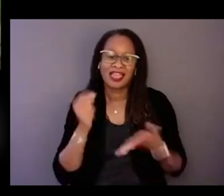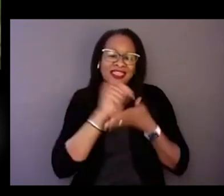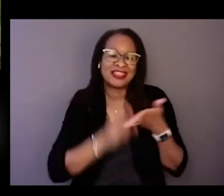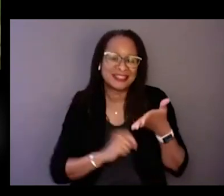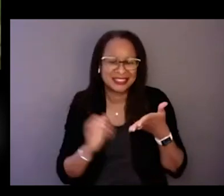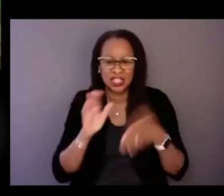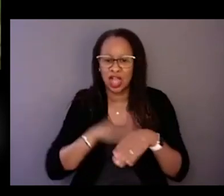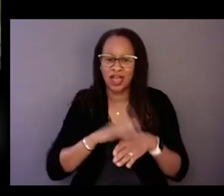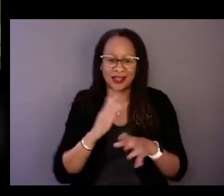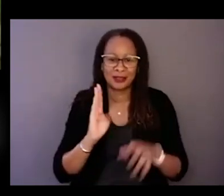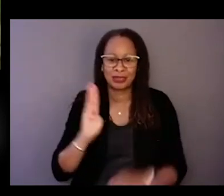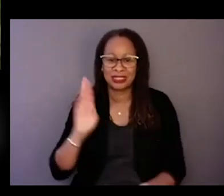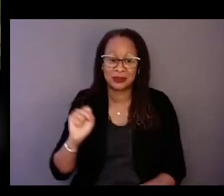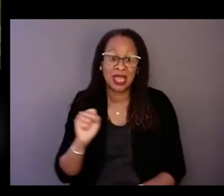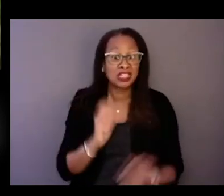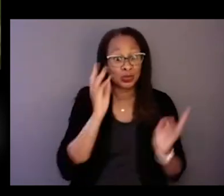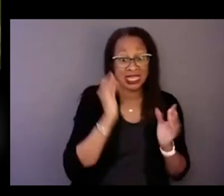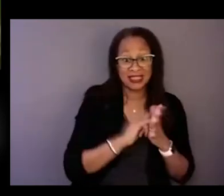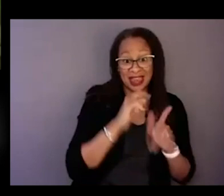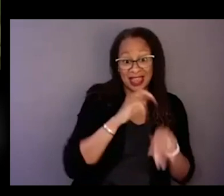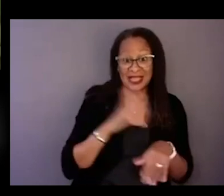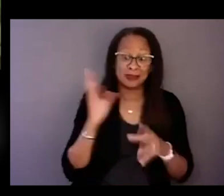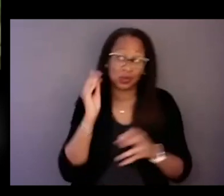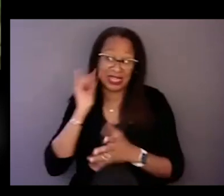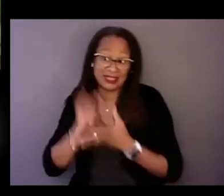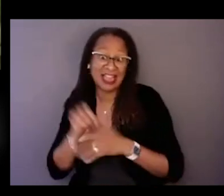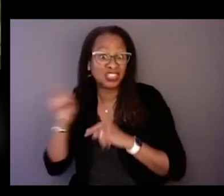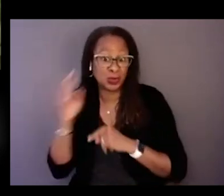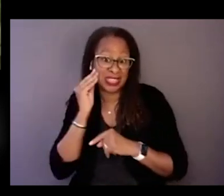like, well she was thinking this at this time and she was thinking this at this time and then she did this because of this.